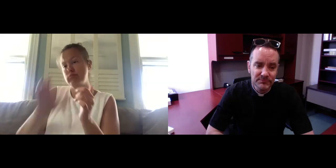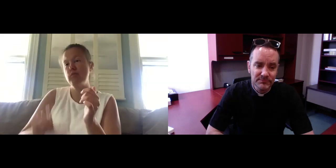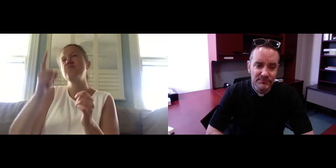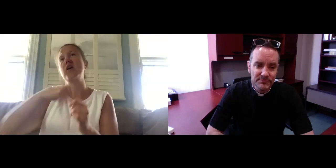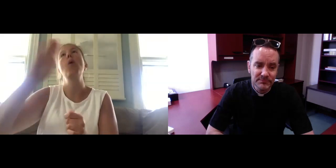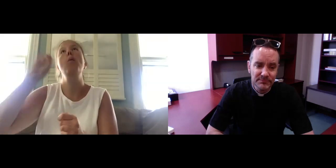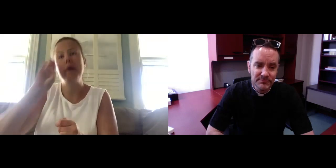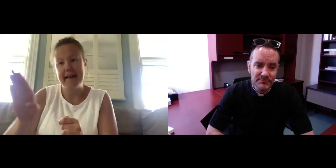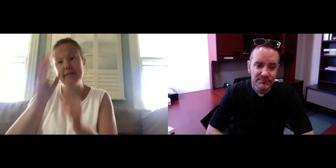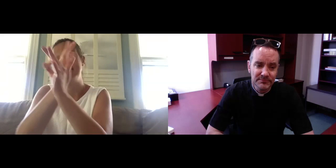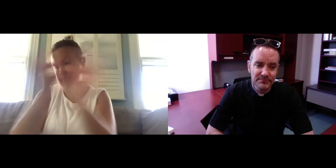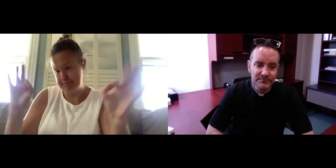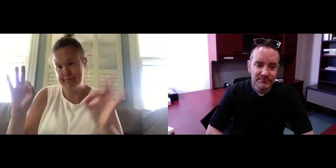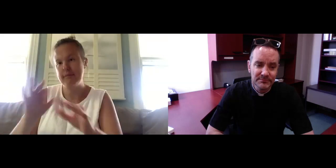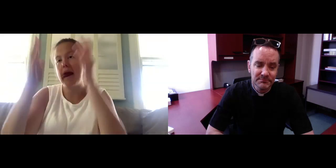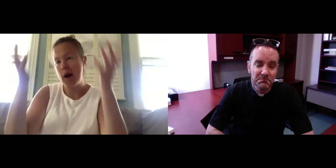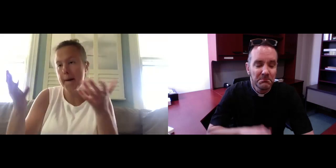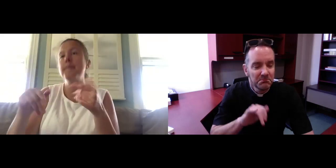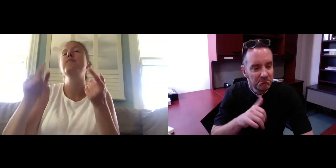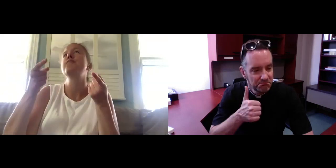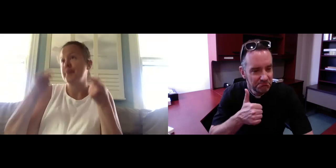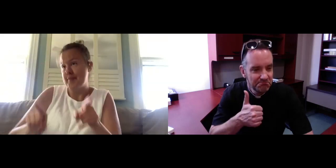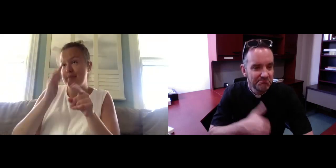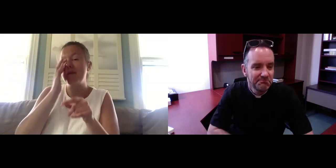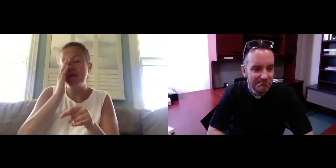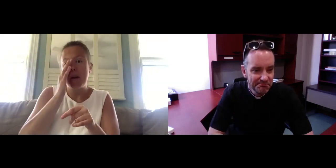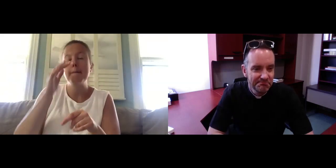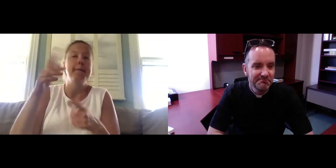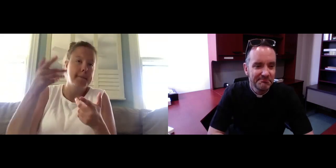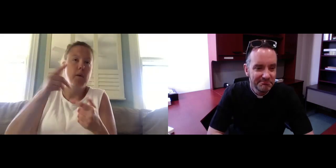had escaped. But Paul shouted in a loud voice, "Do no harm to yourself; we are all